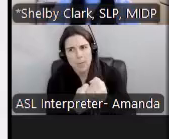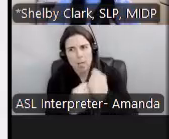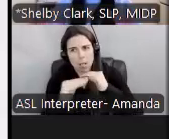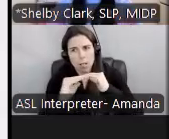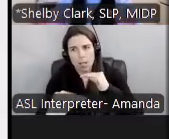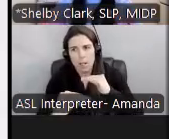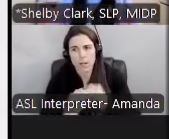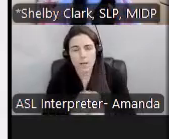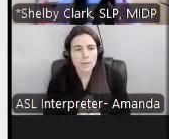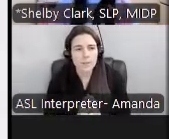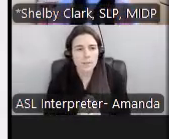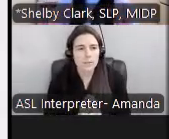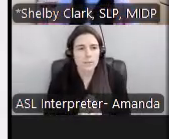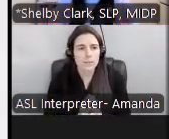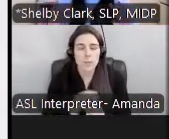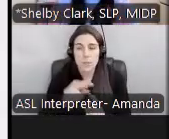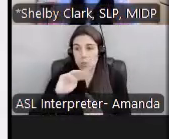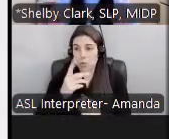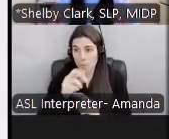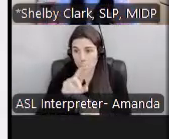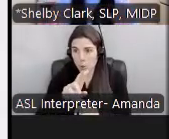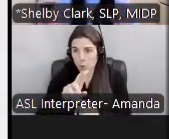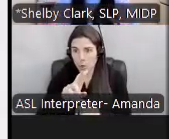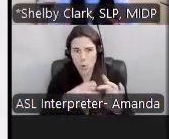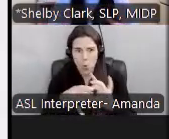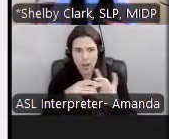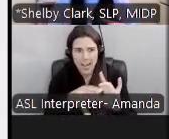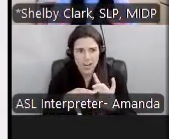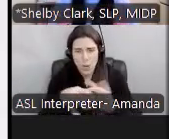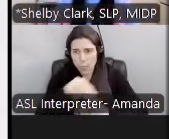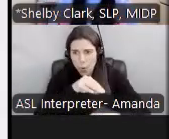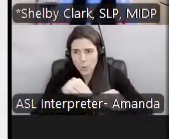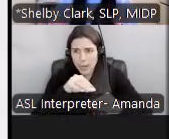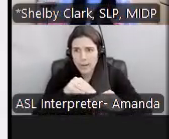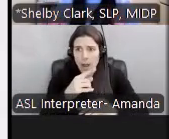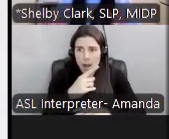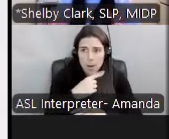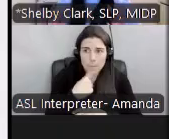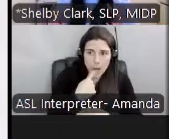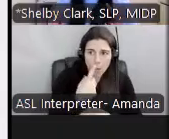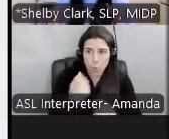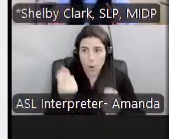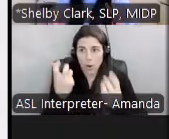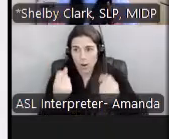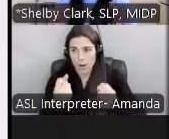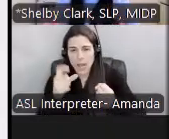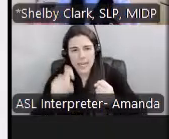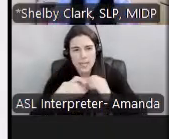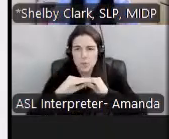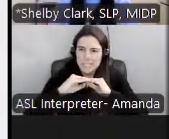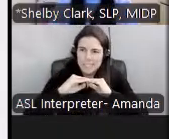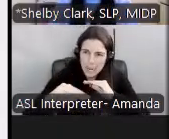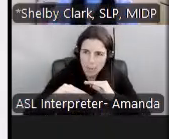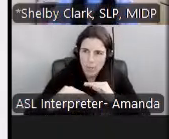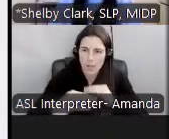motor coordination, whether oral motor or manual motor, needs to be stable to support what comes next.